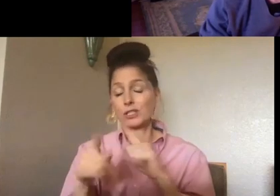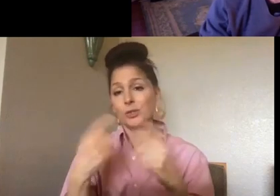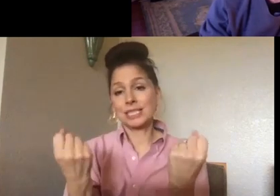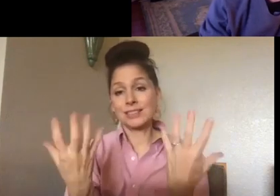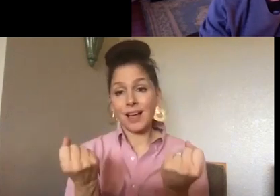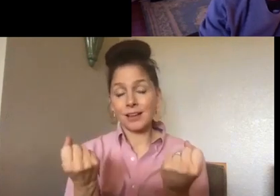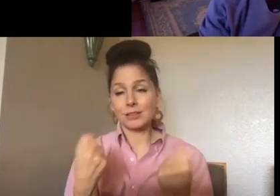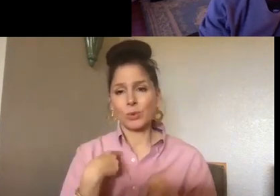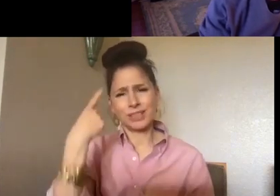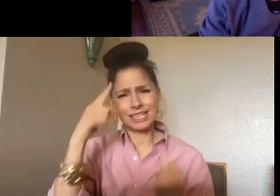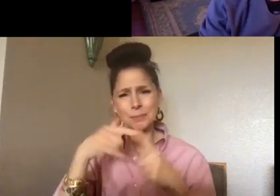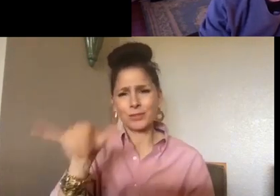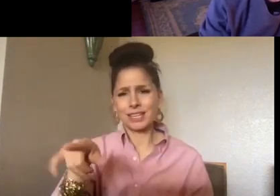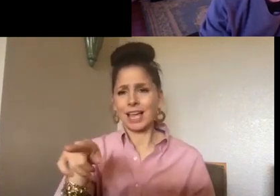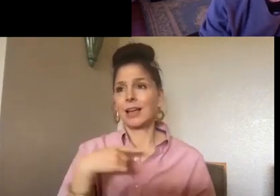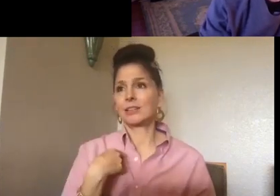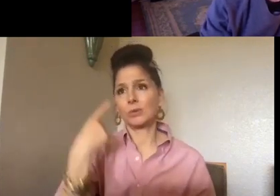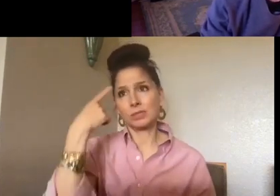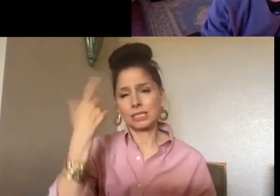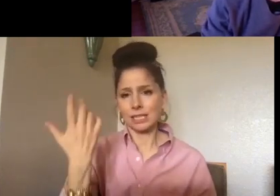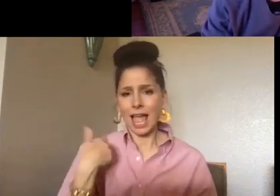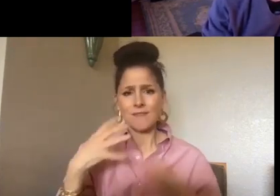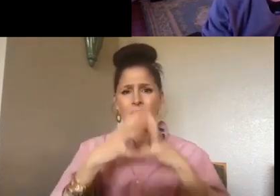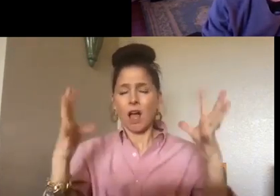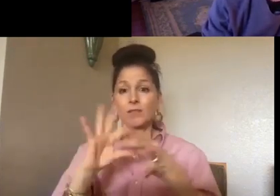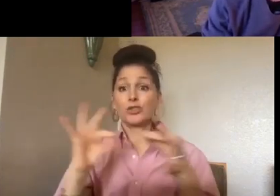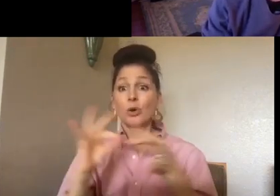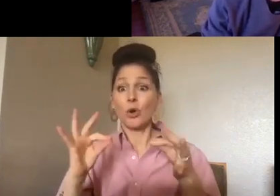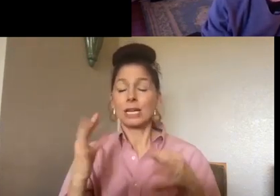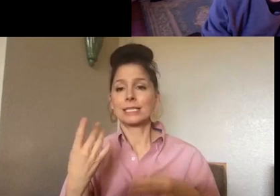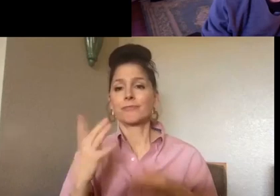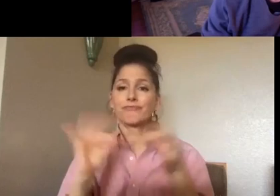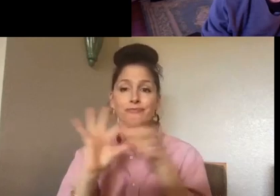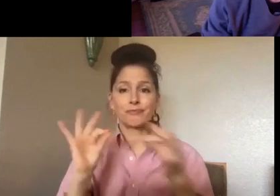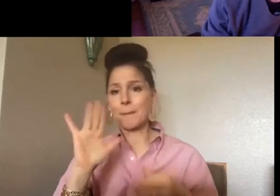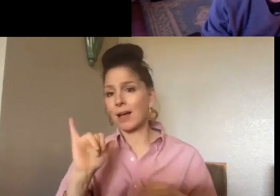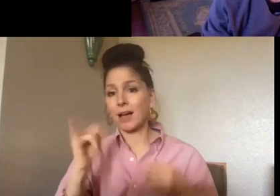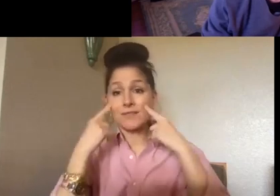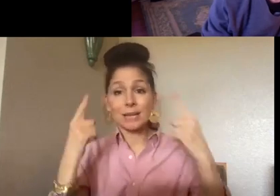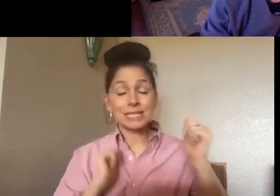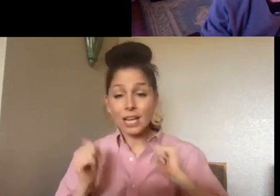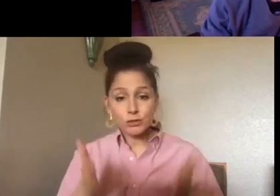language. And I was thinking about that. And there are so many stories by famous actors,